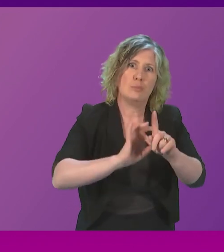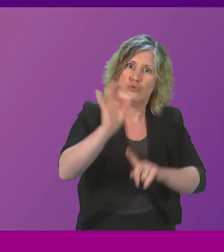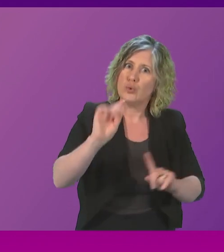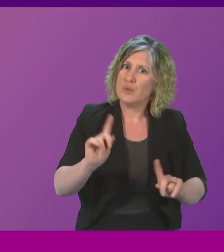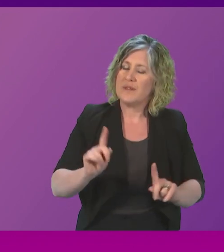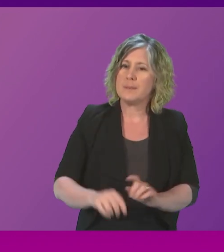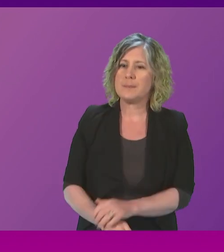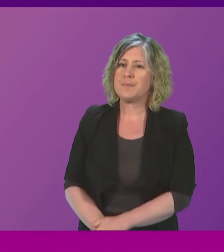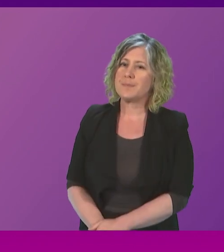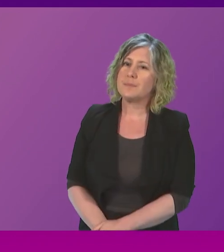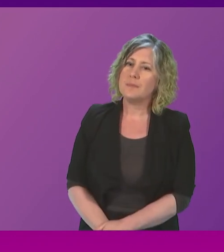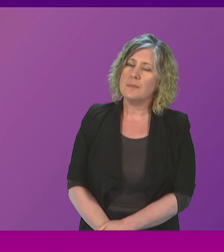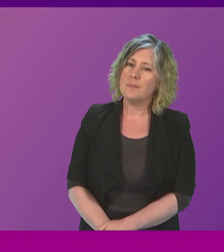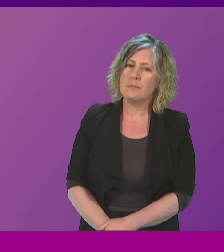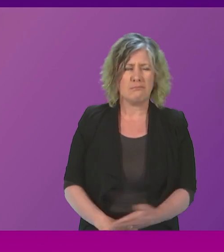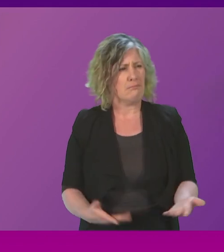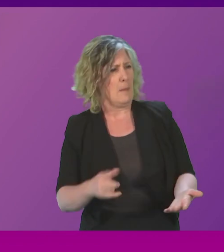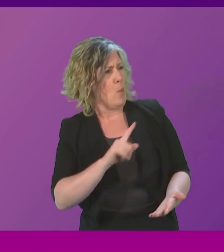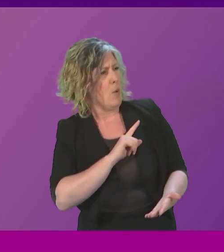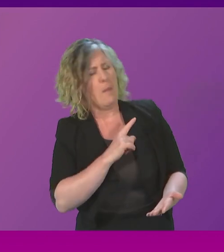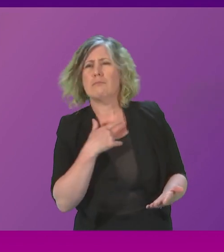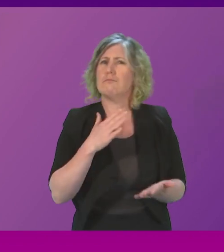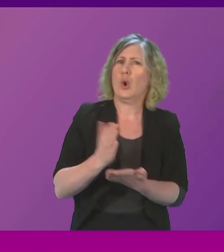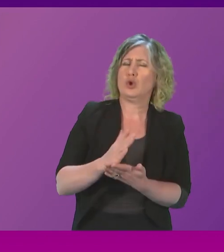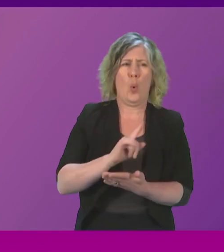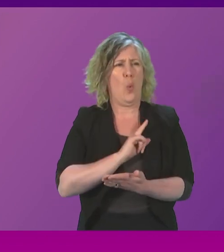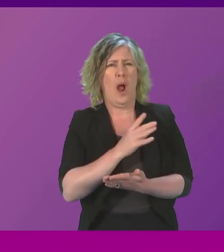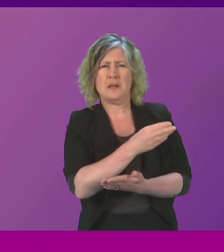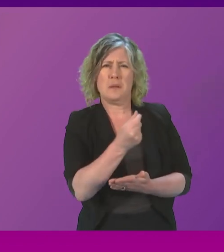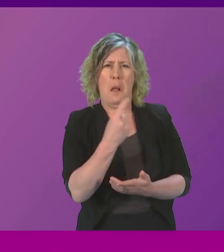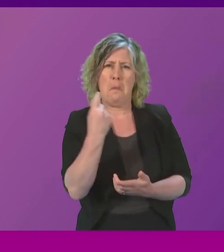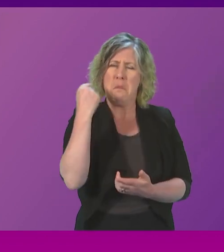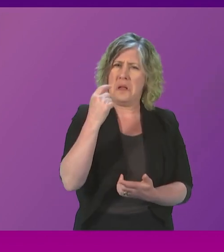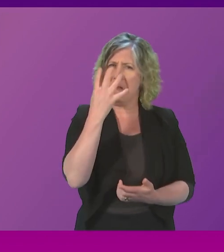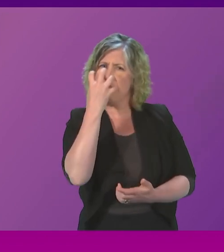I am not sure why there was groaning from some members on the Conservative benches when,